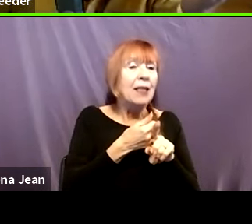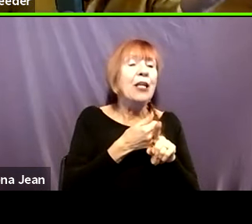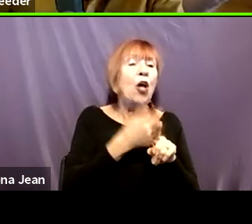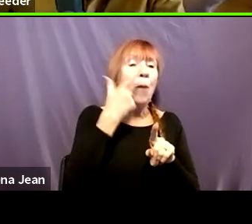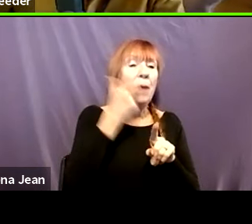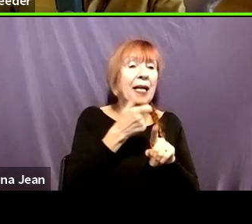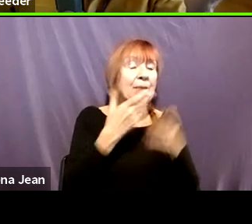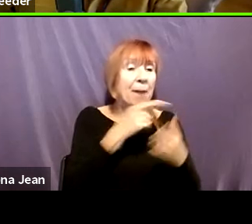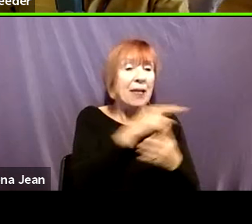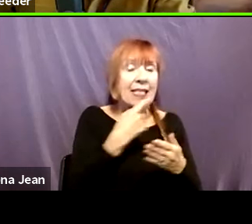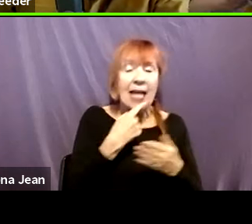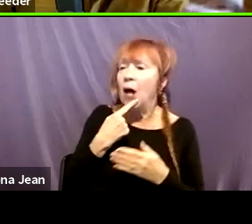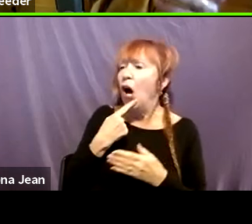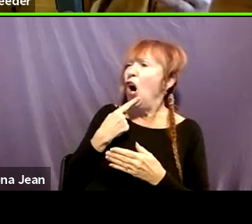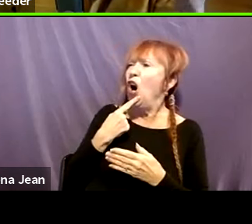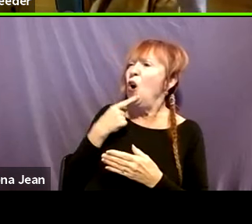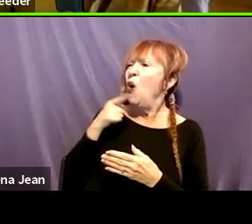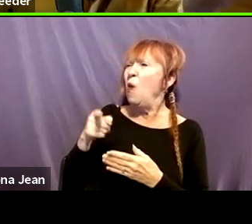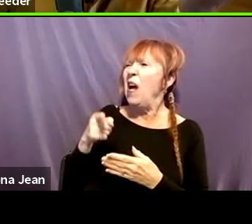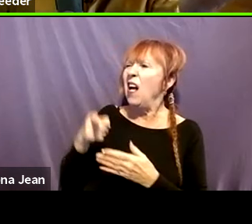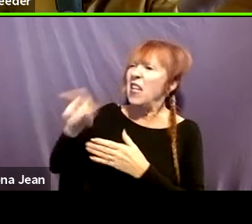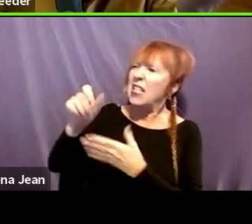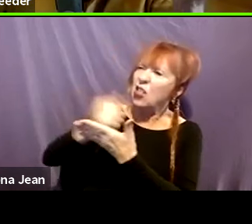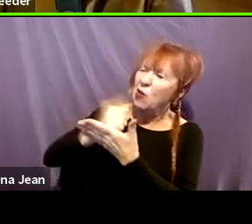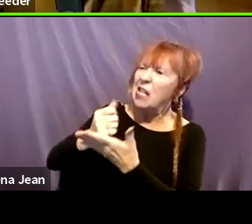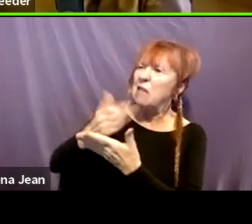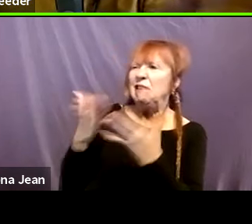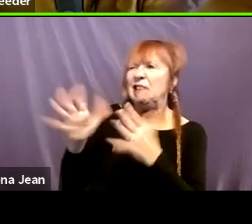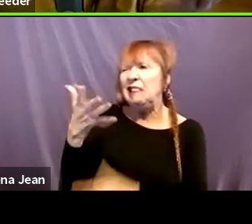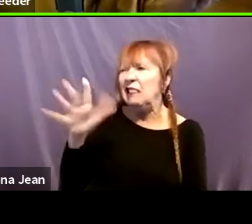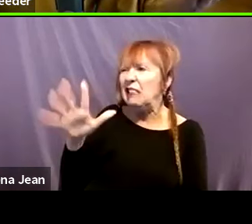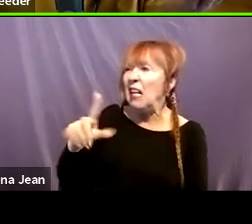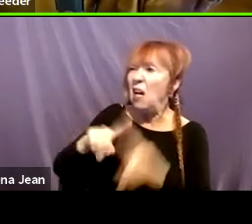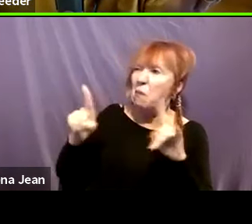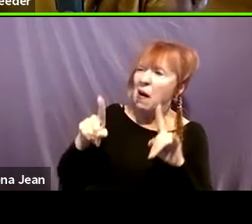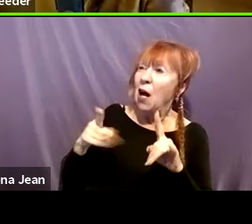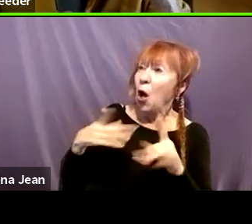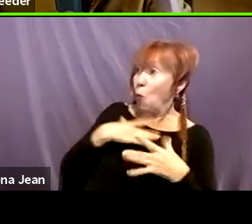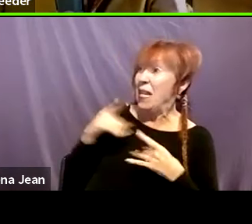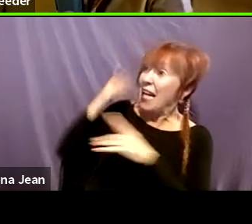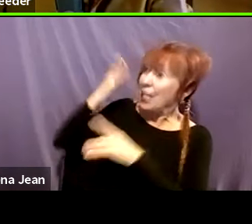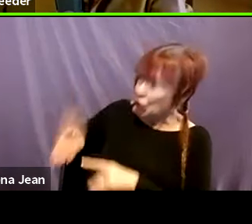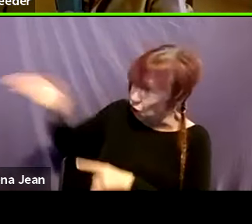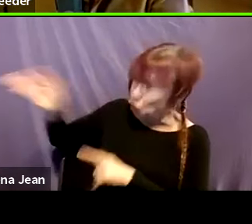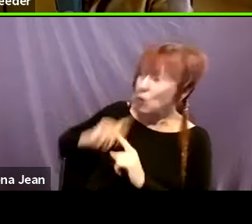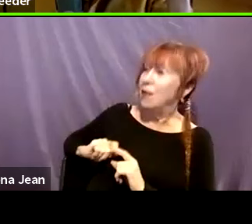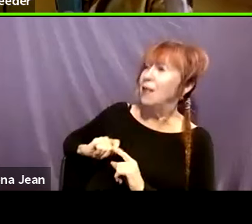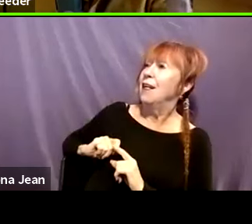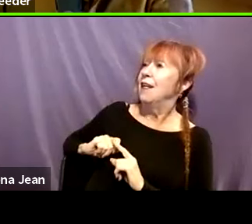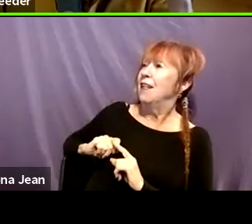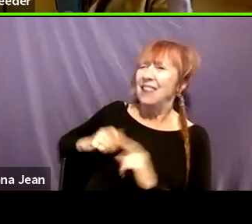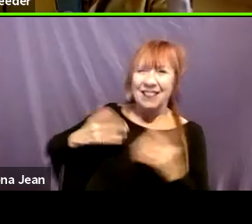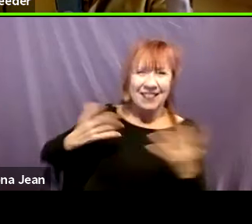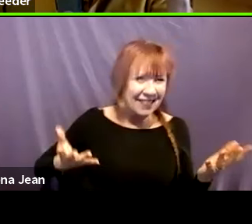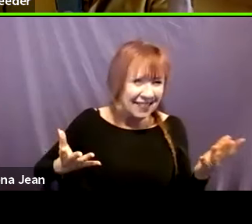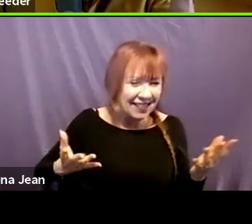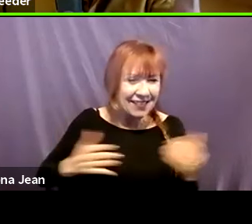like this production, or this script, but we like you". Right. So I know that might a little